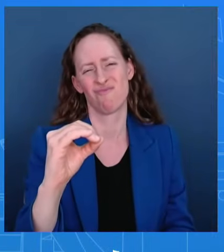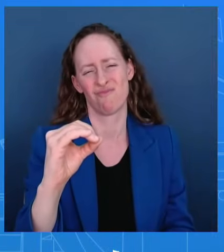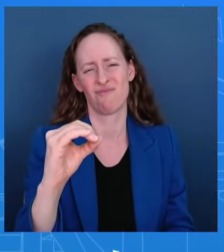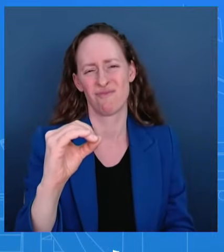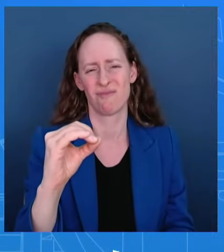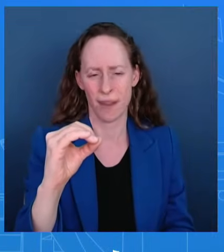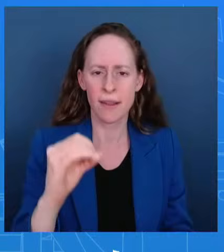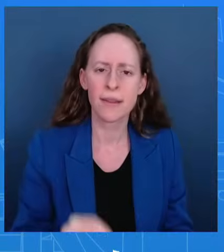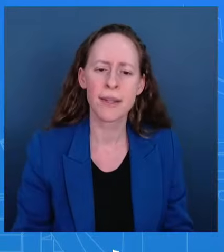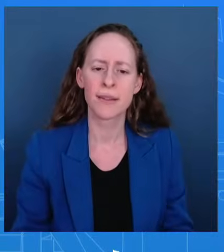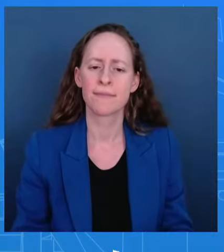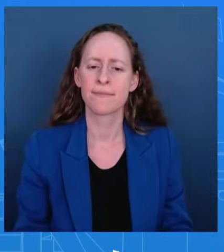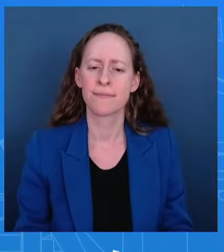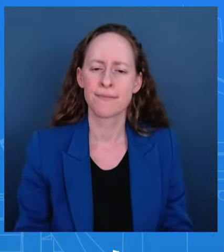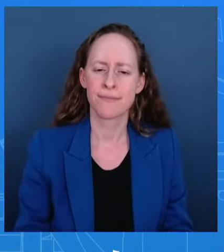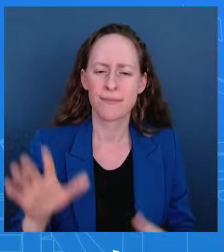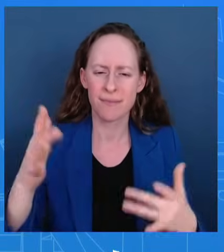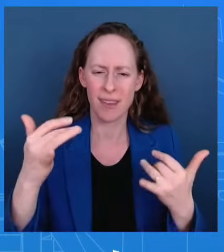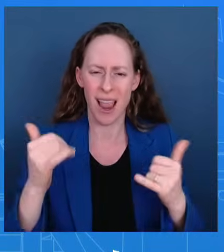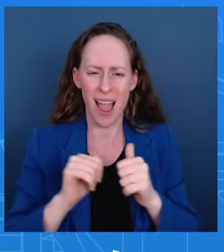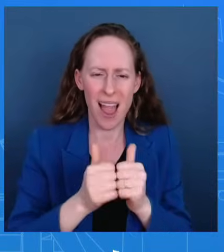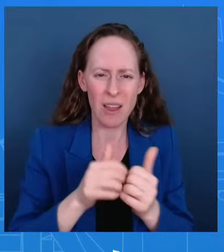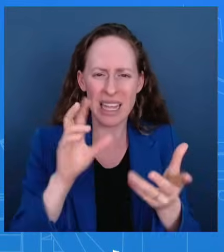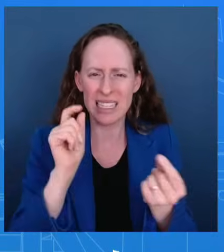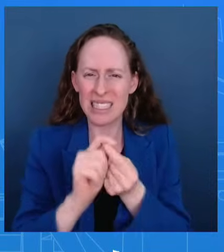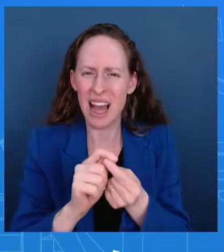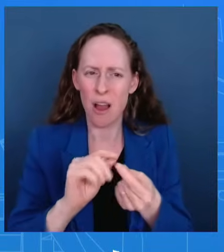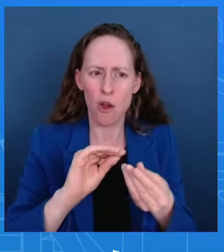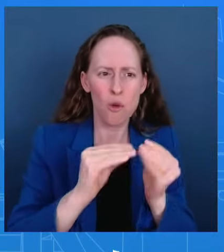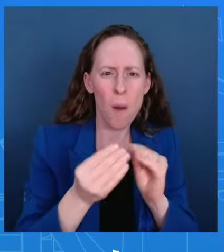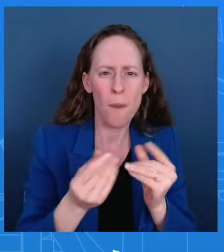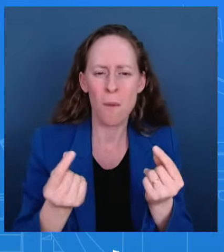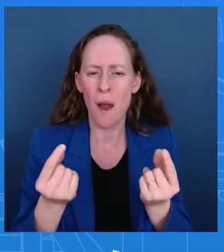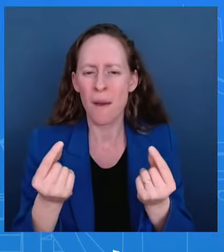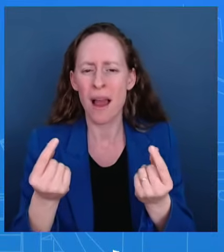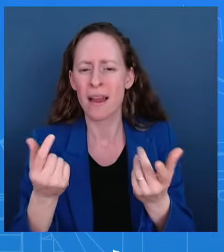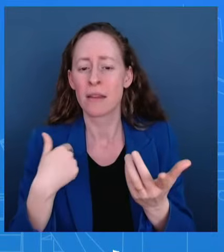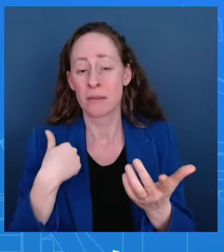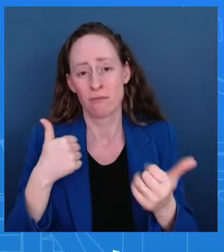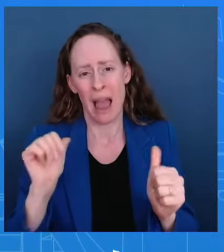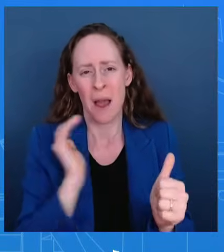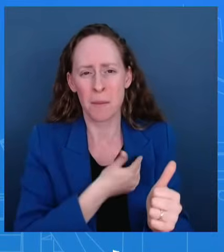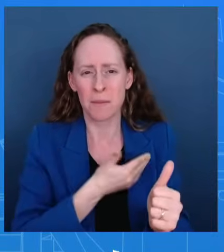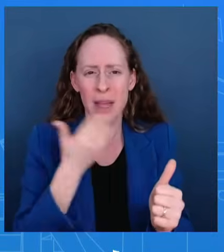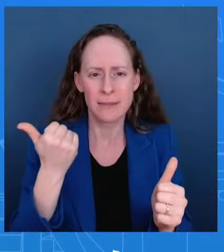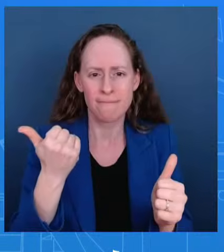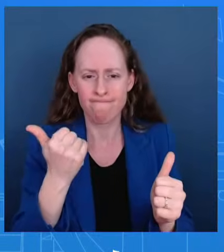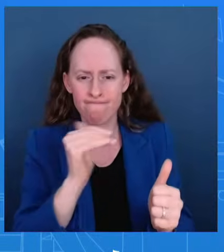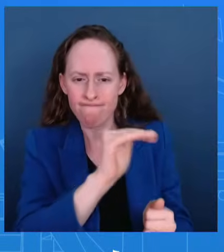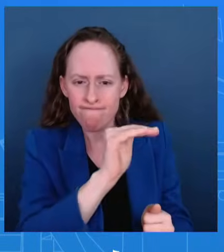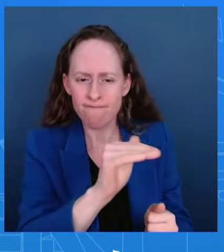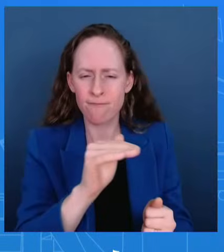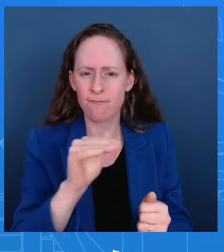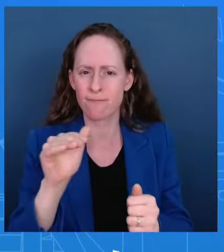or citing on any given day, I mean, we're doing the best we can working with the Israelis to -- to ascertain the scope of the civilian suffering, but it's obviously immense.